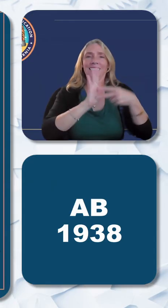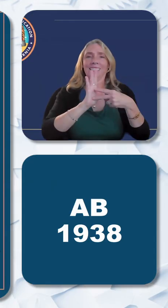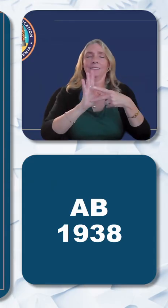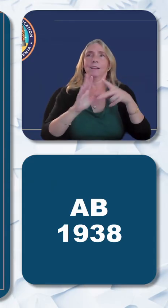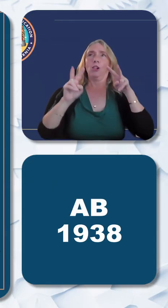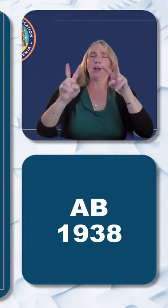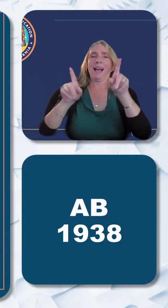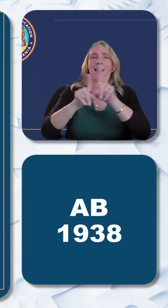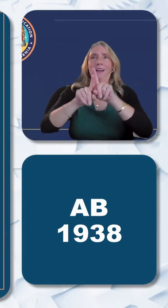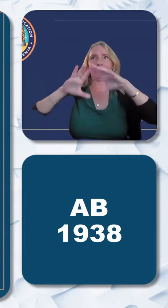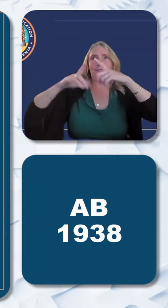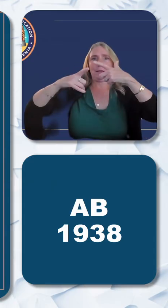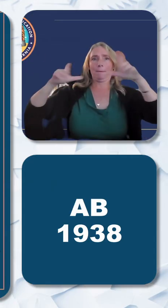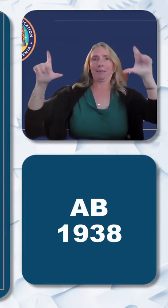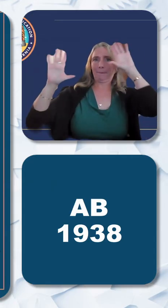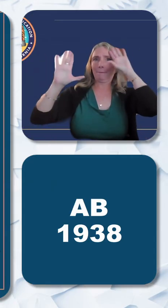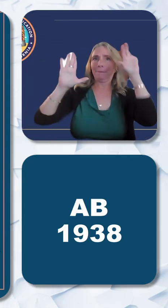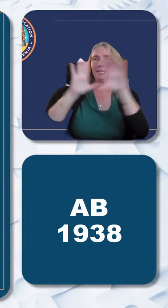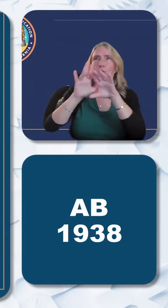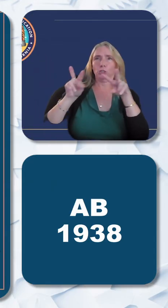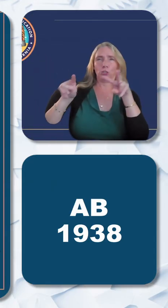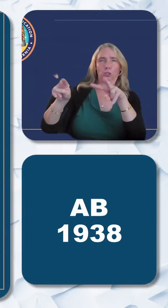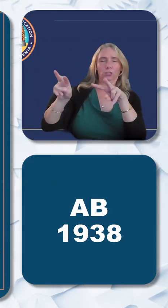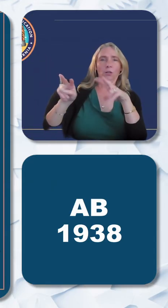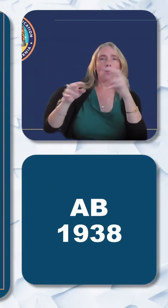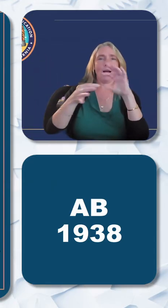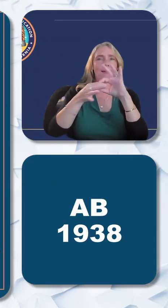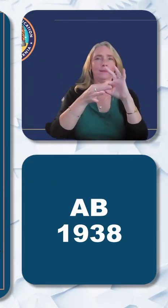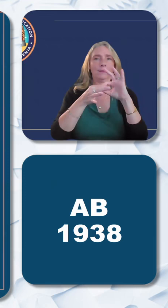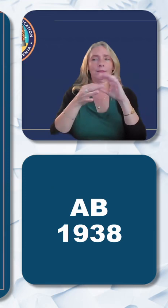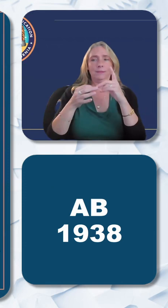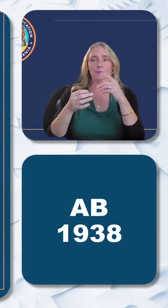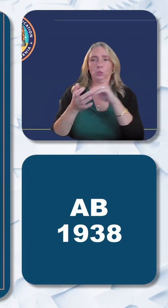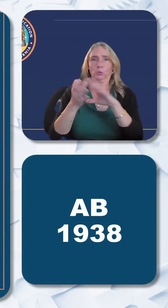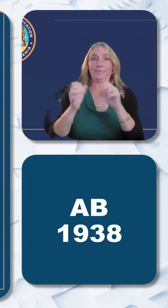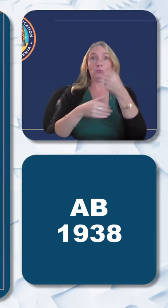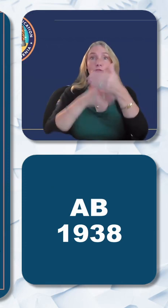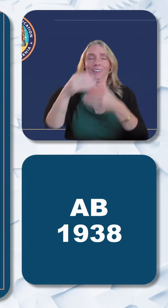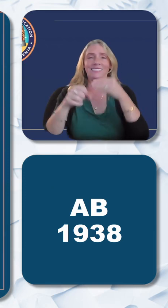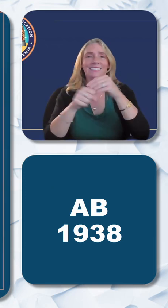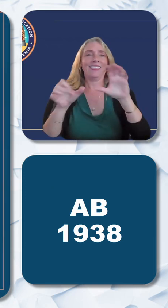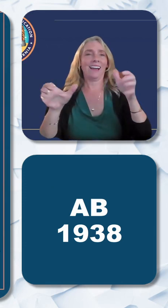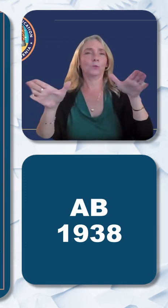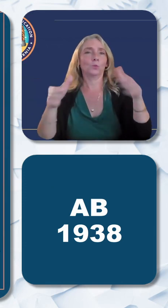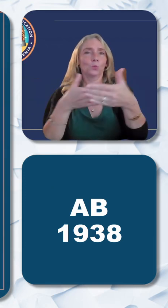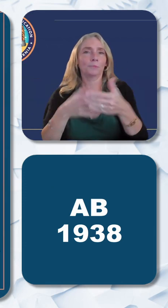Being present in a room does not necessarily mean you're being included. We have to look at the big picture here